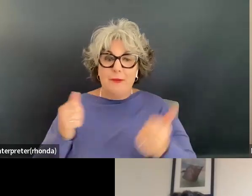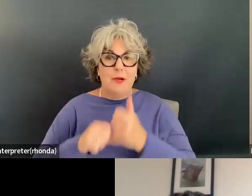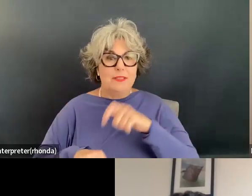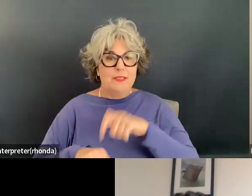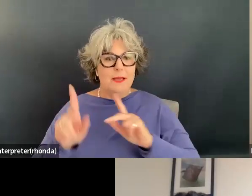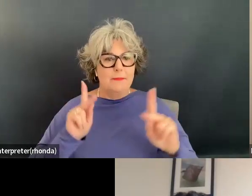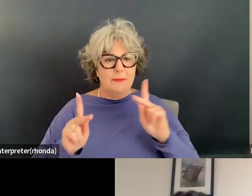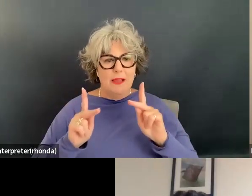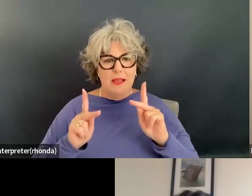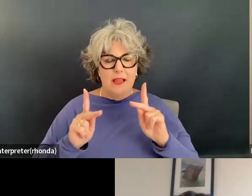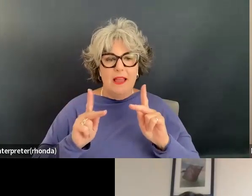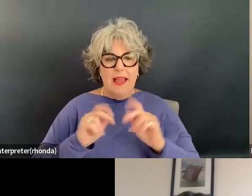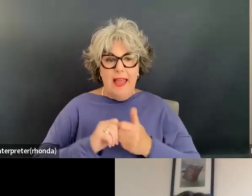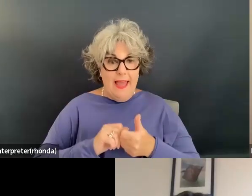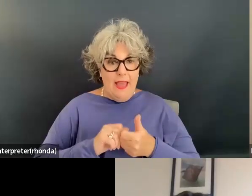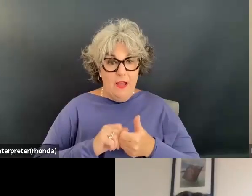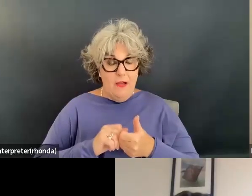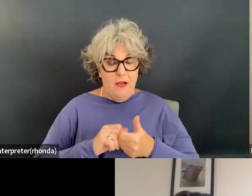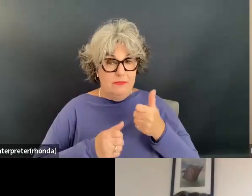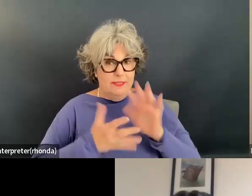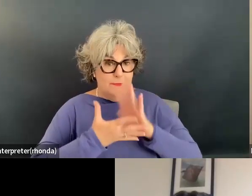that how film helped myself. Right.